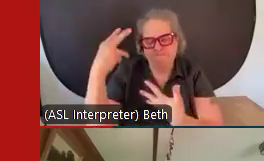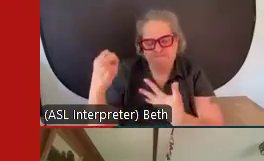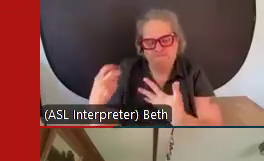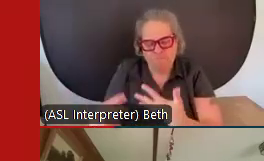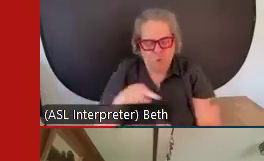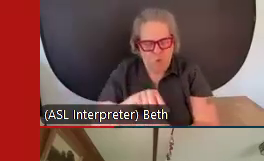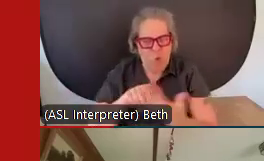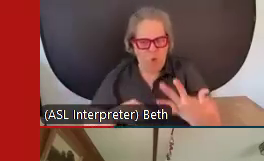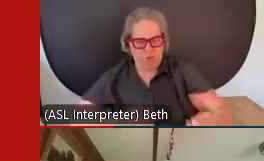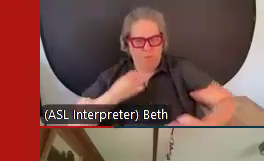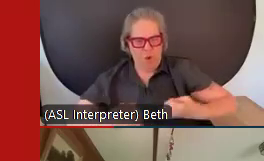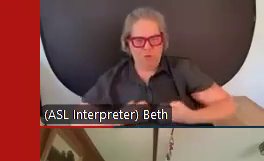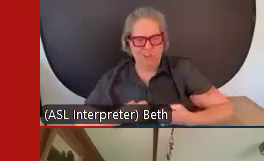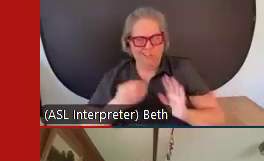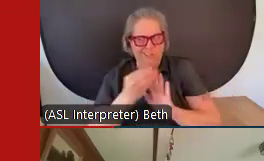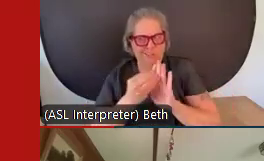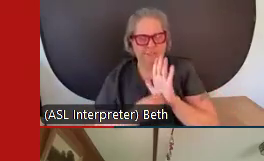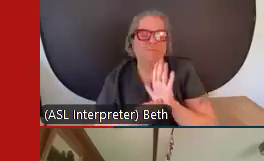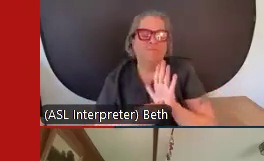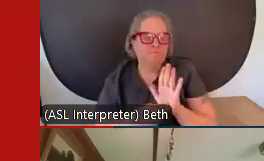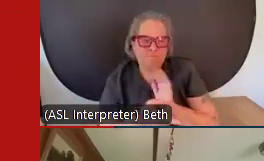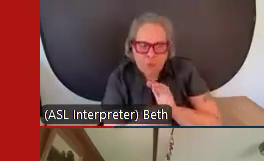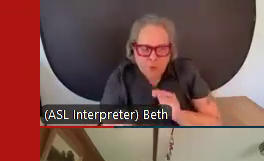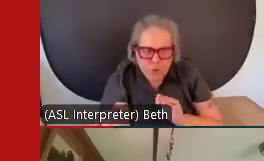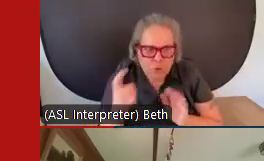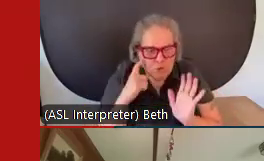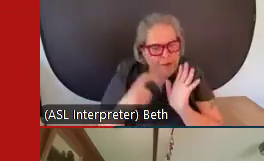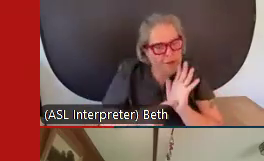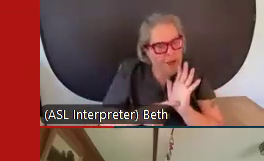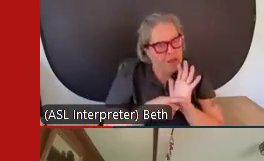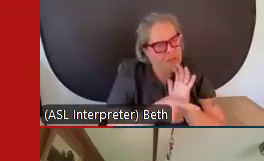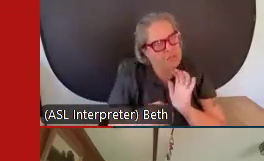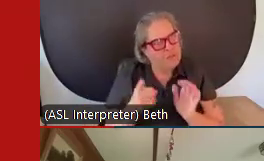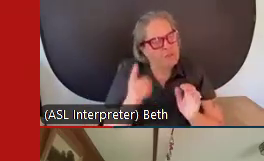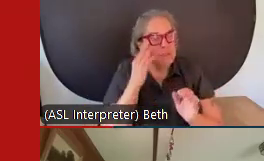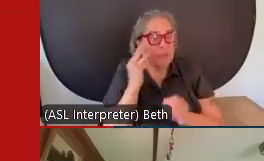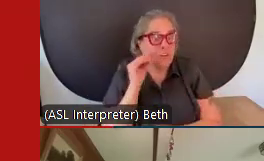Let that just sink in for a moment, and you can really start to sense how hard this must have been for him.